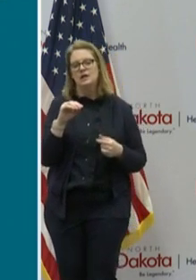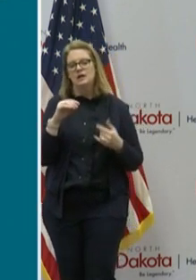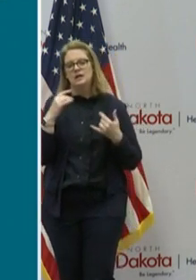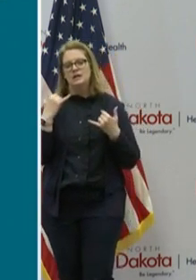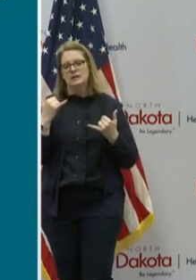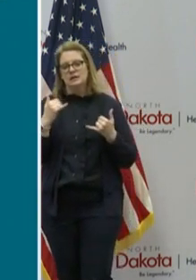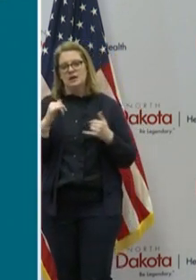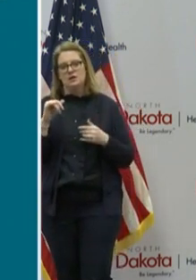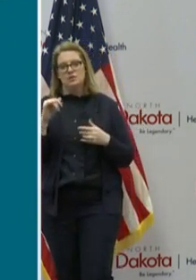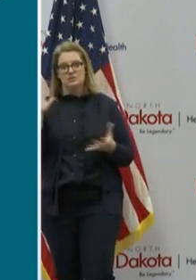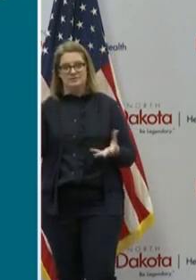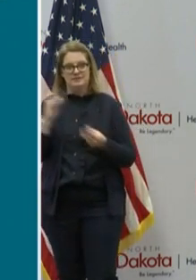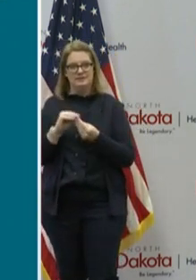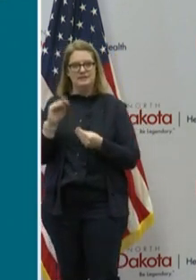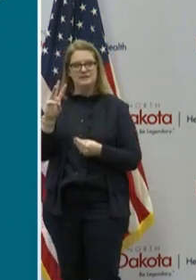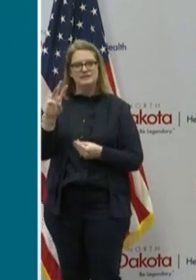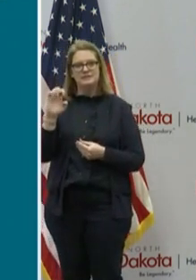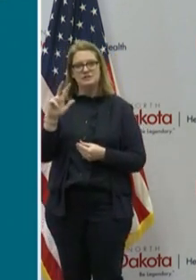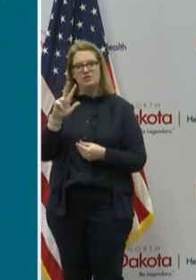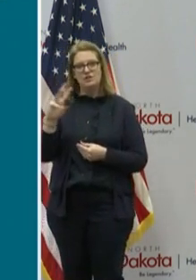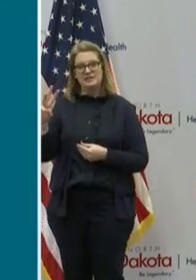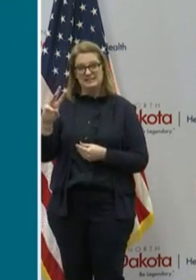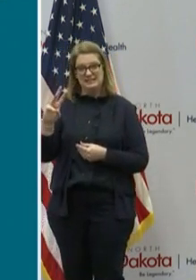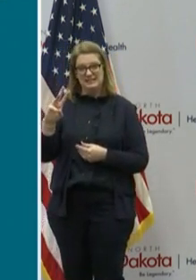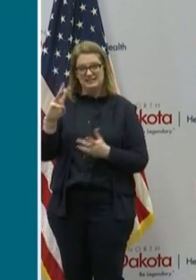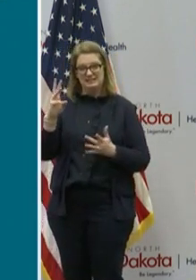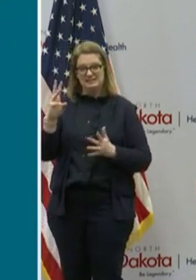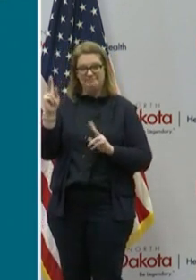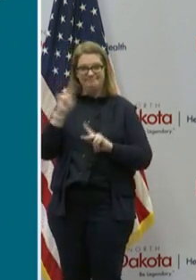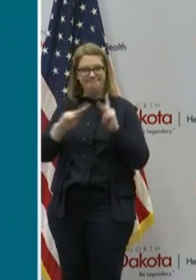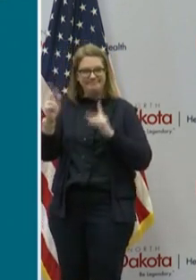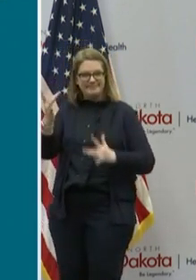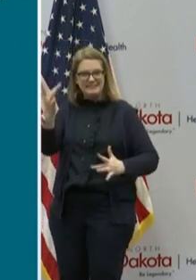VIRGINIA.